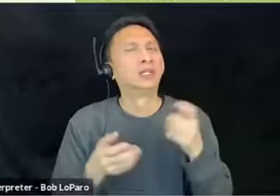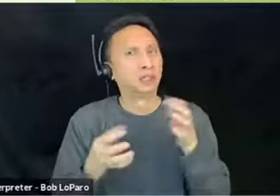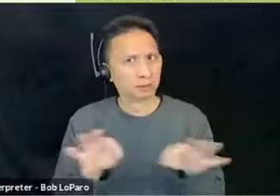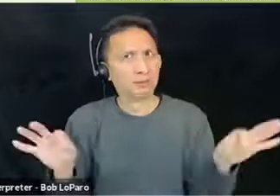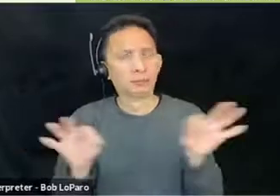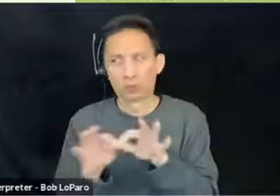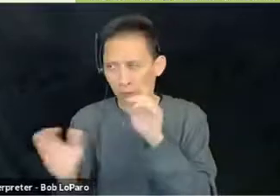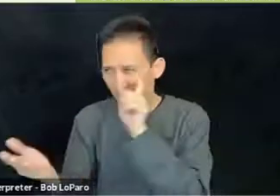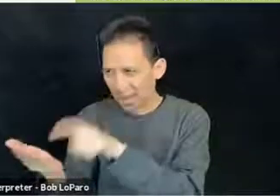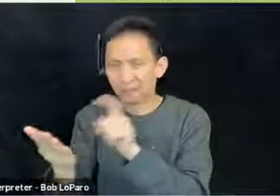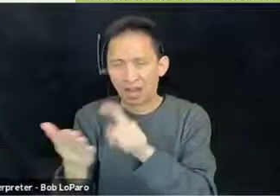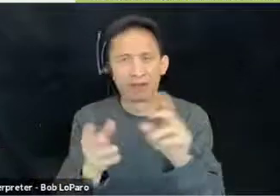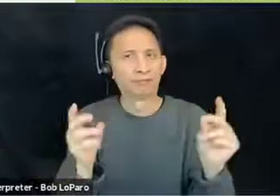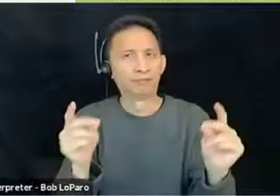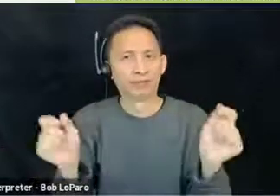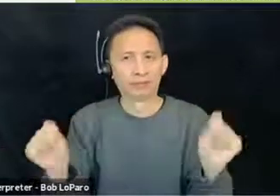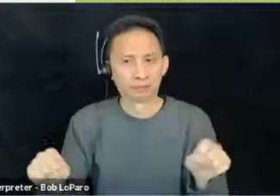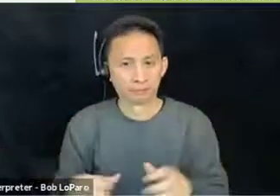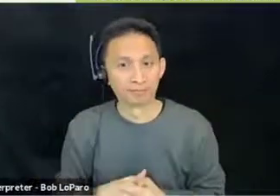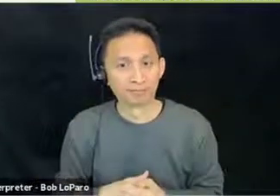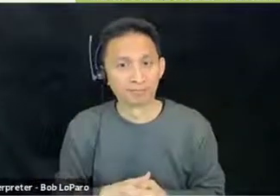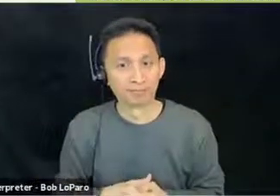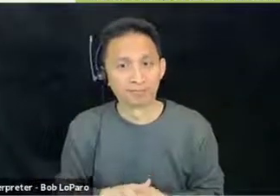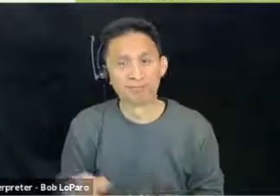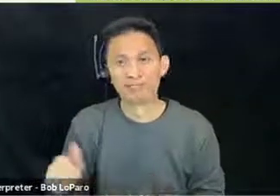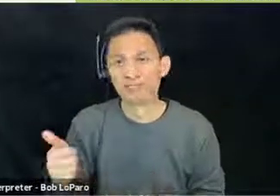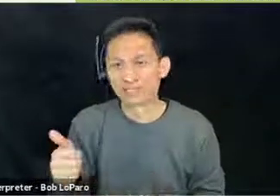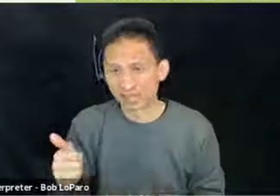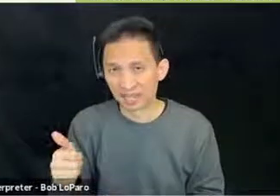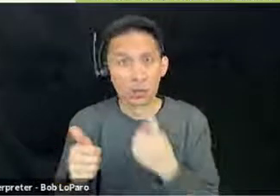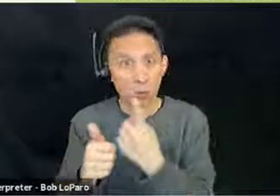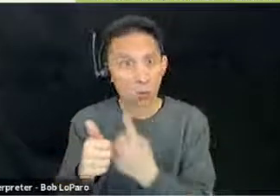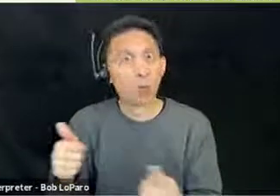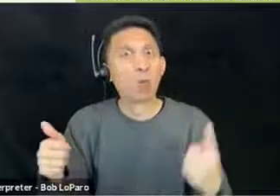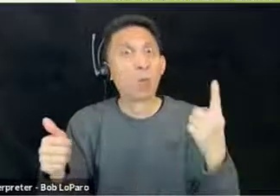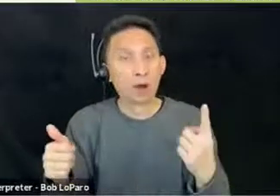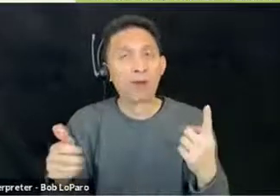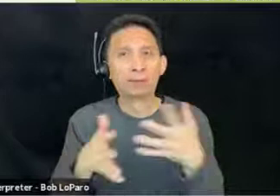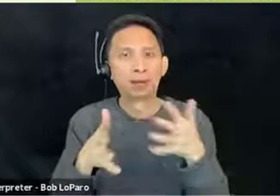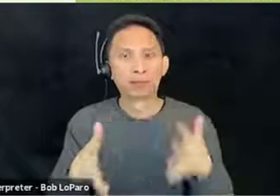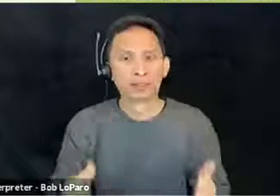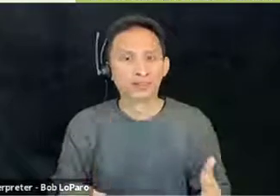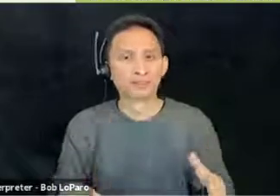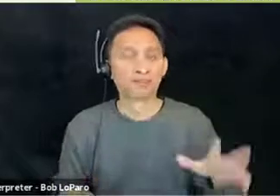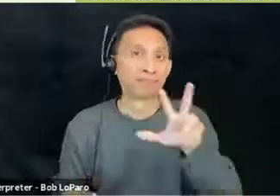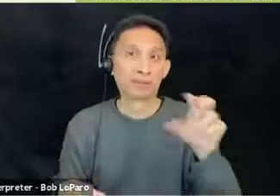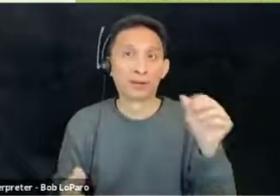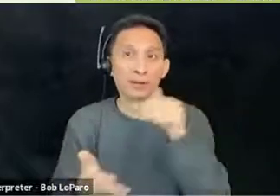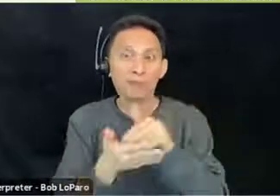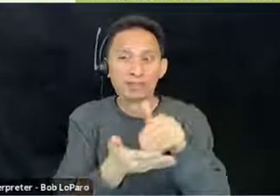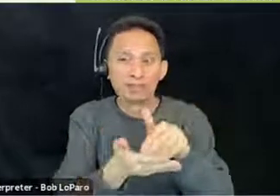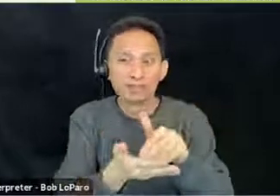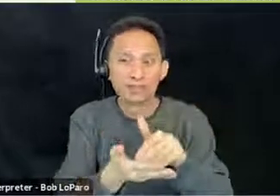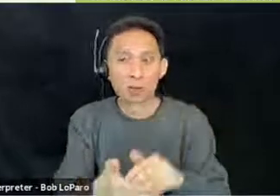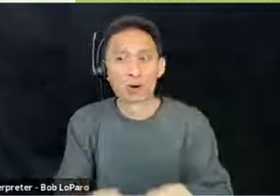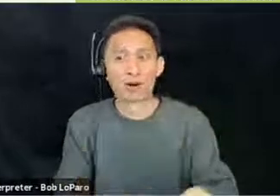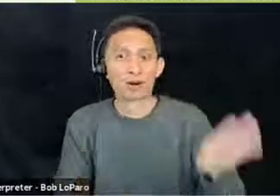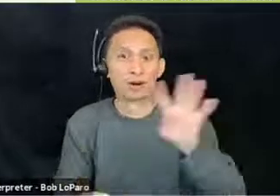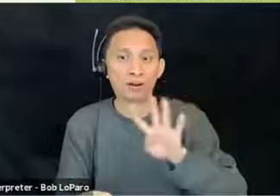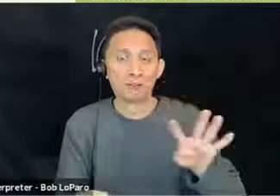One in 10 Americans, 30 million in the US, 400 million globally are affected by rare disease.